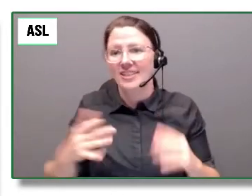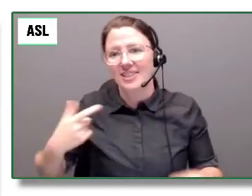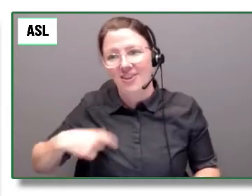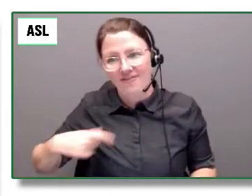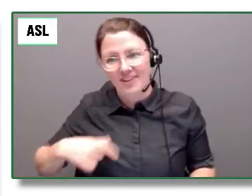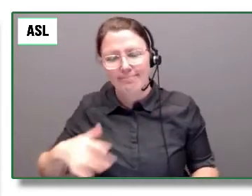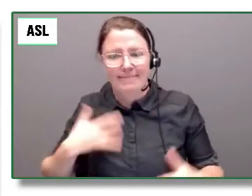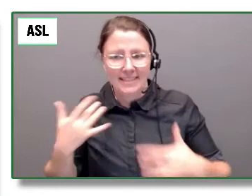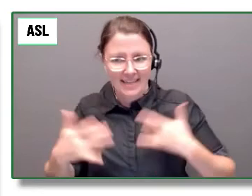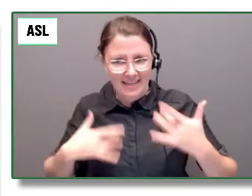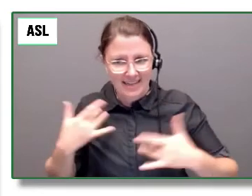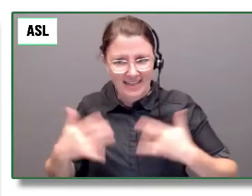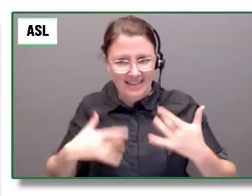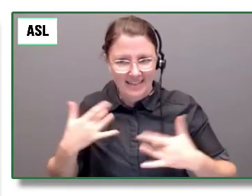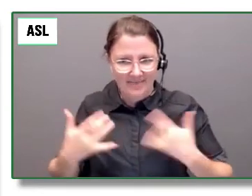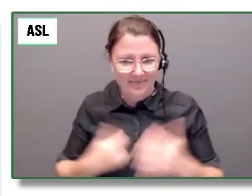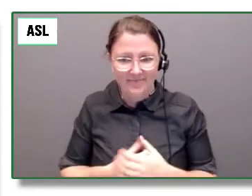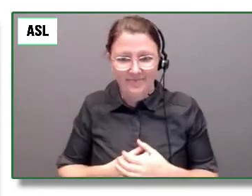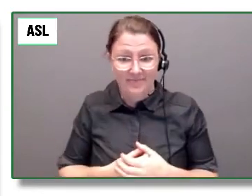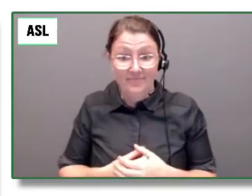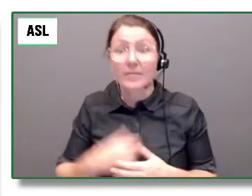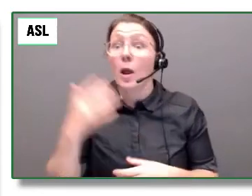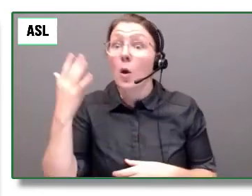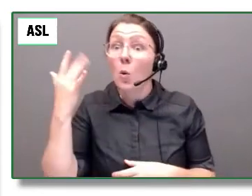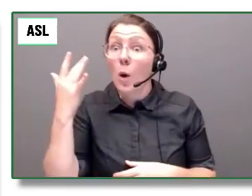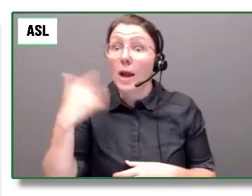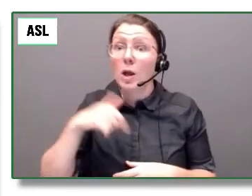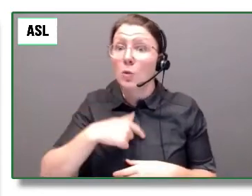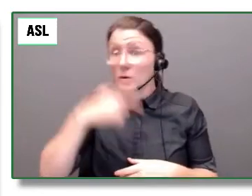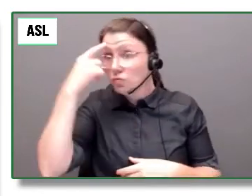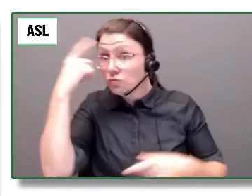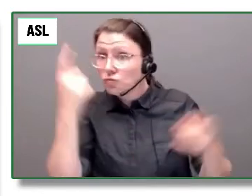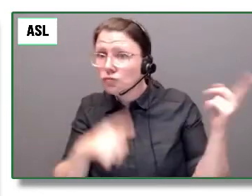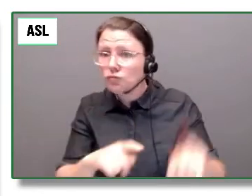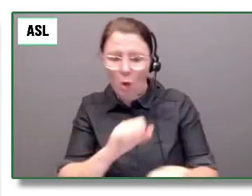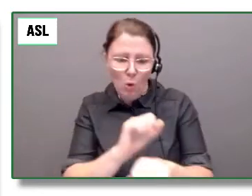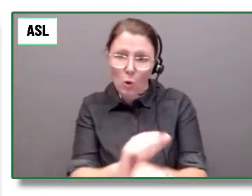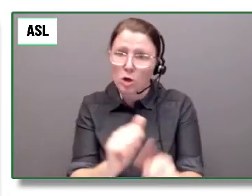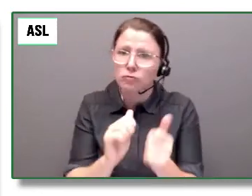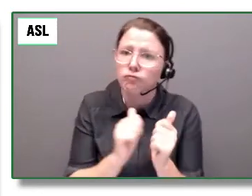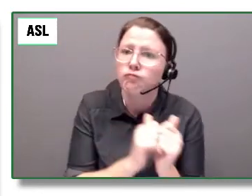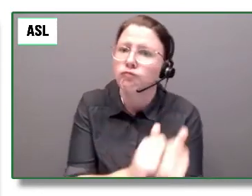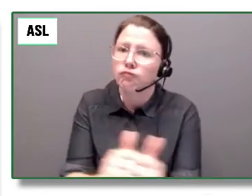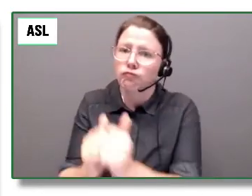to remove some of the barriers not only are we creating a more independence and